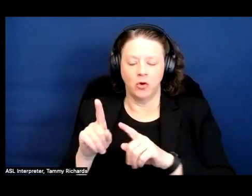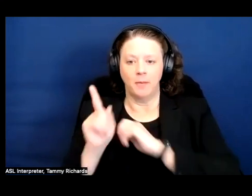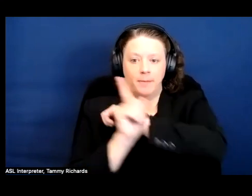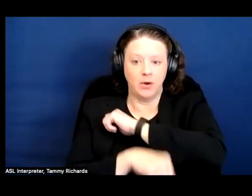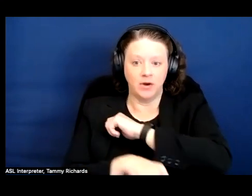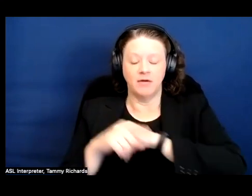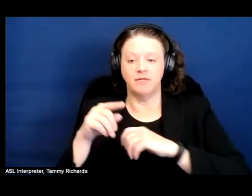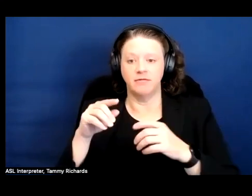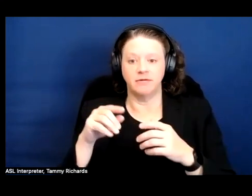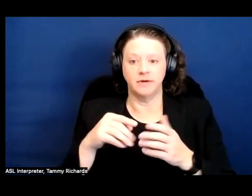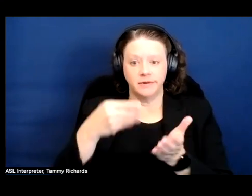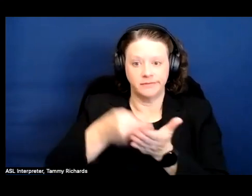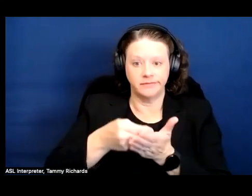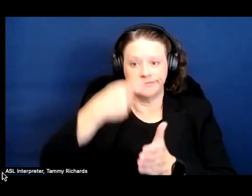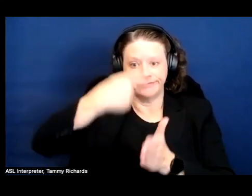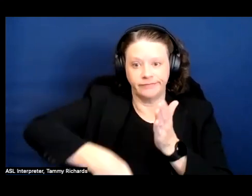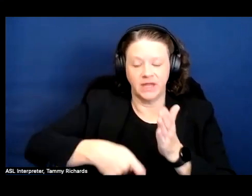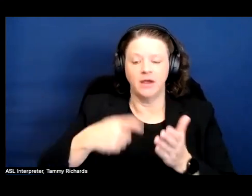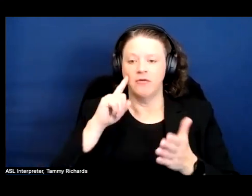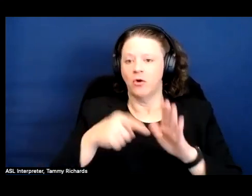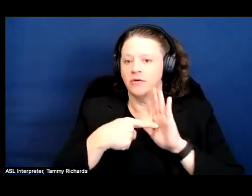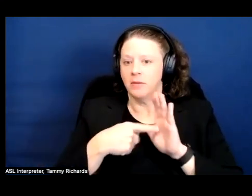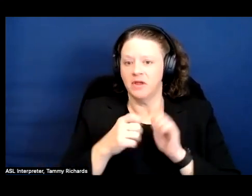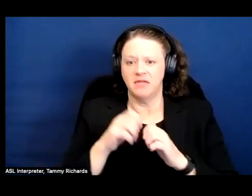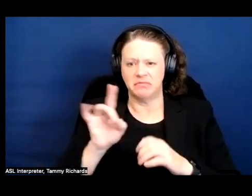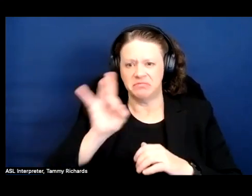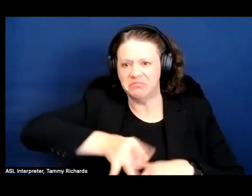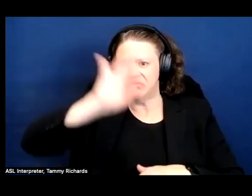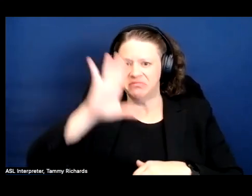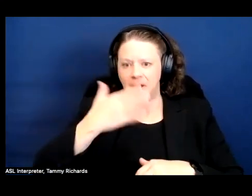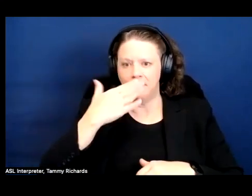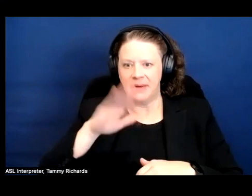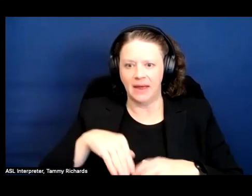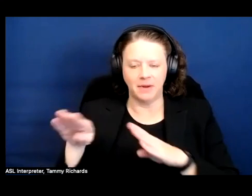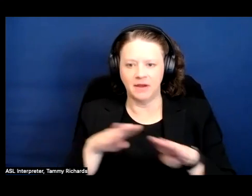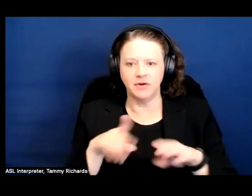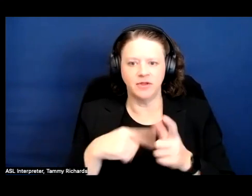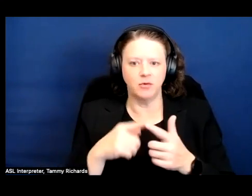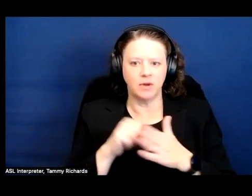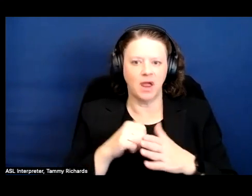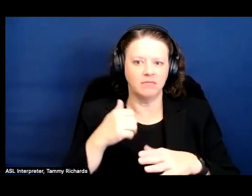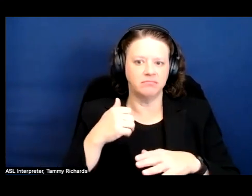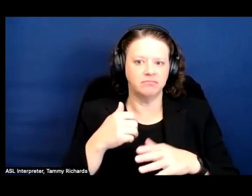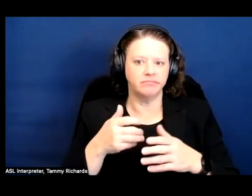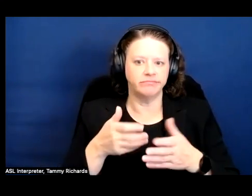specifically subsection P is primarily where it comes from. And that became effective in January of 2020,